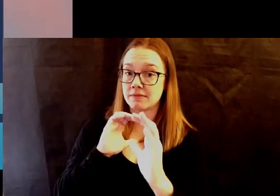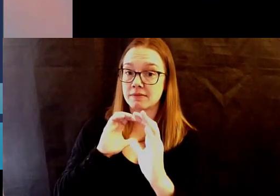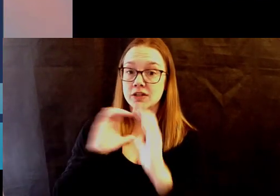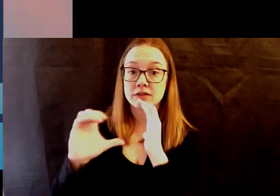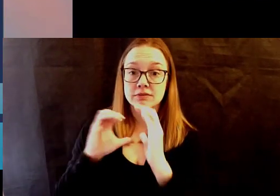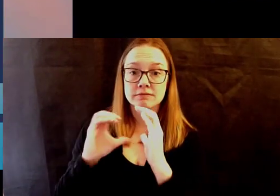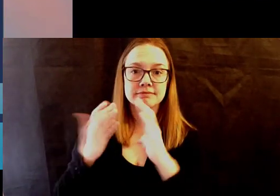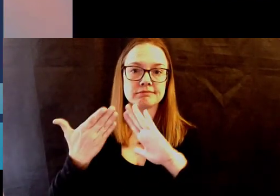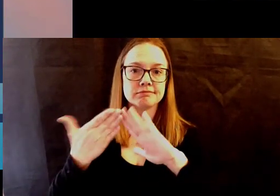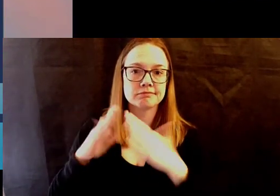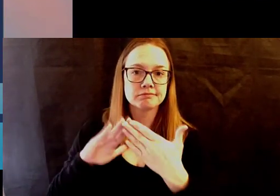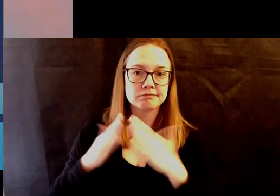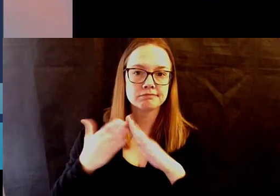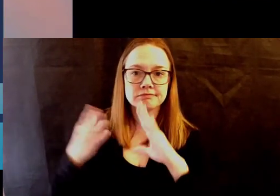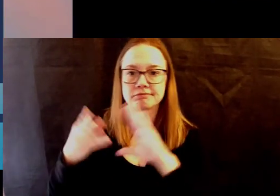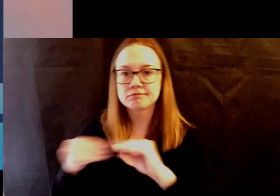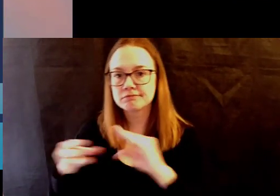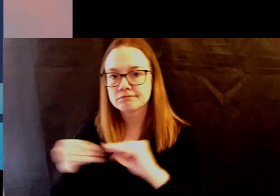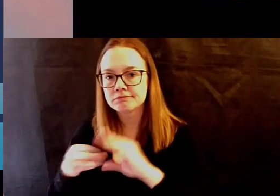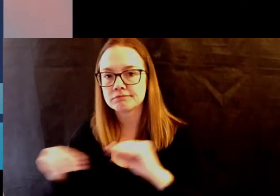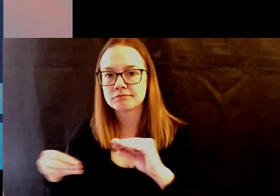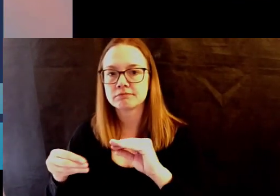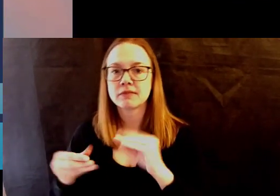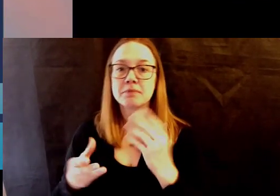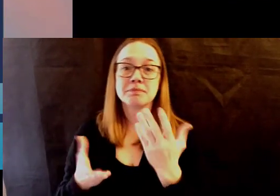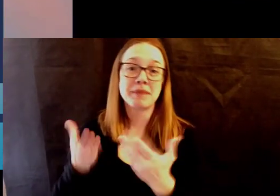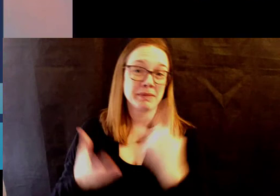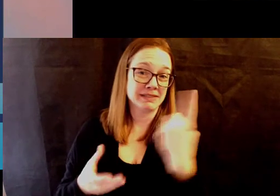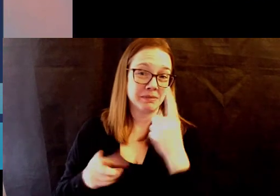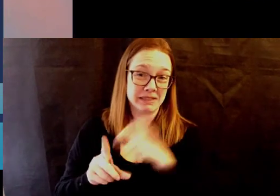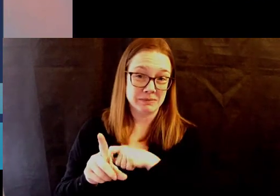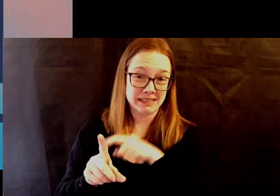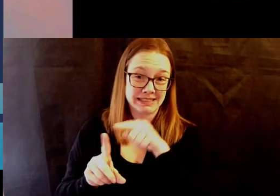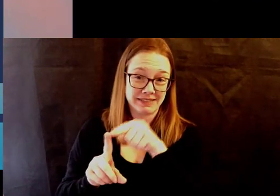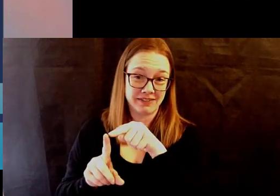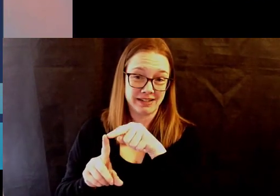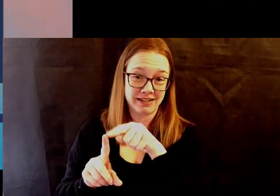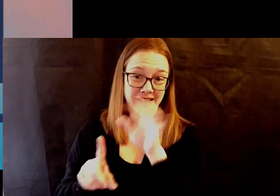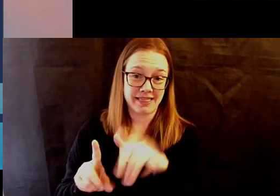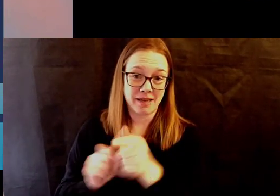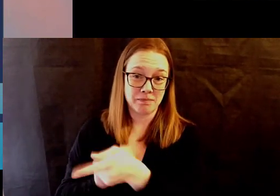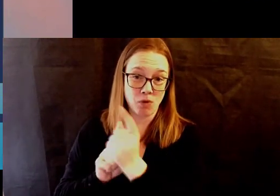specific in that moment to have an ordinance or a piece